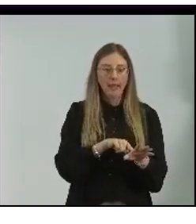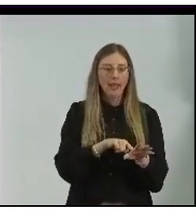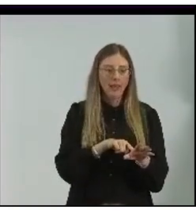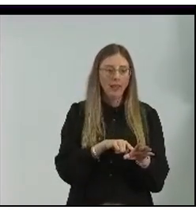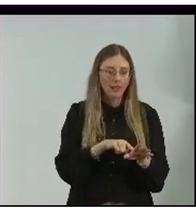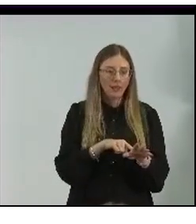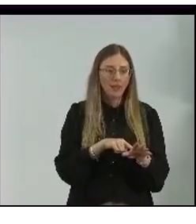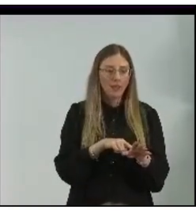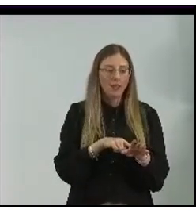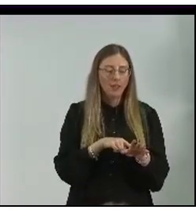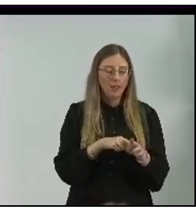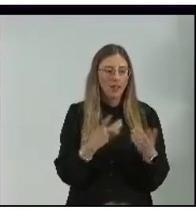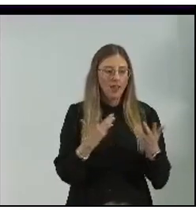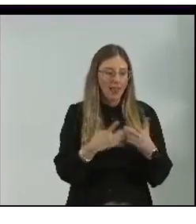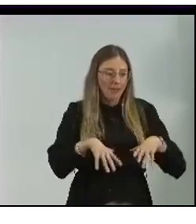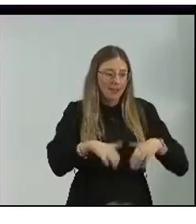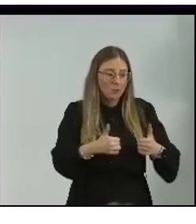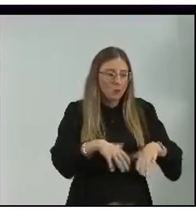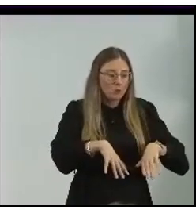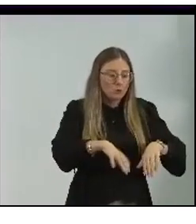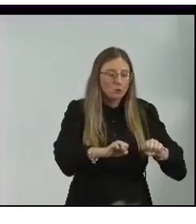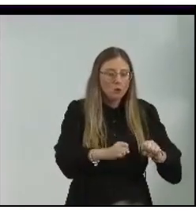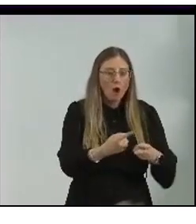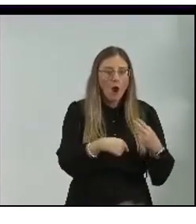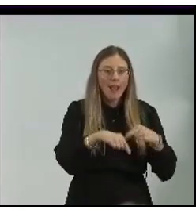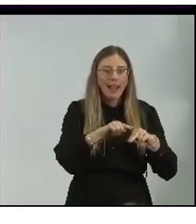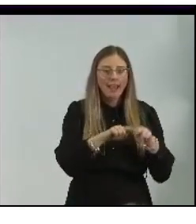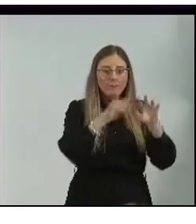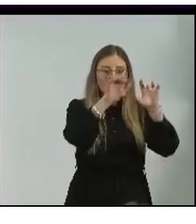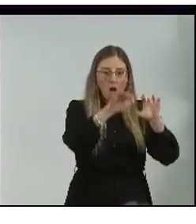that might be a good place to start. If you're writing copy for a page